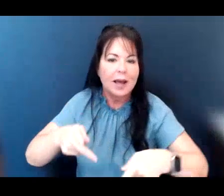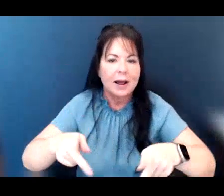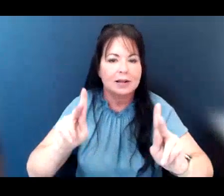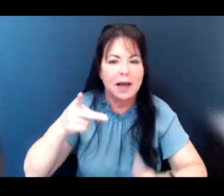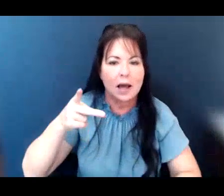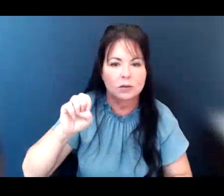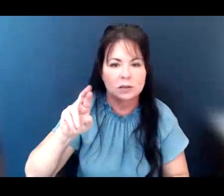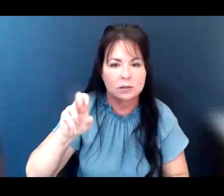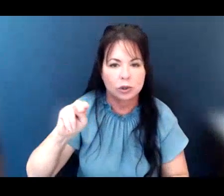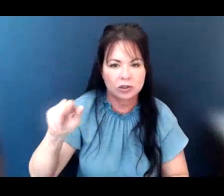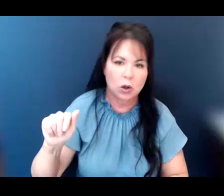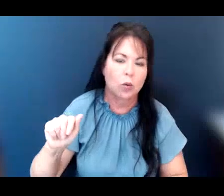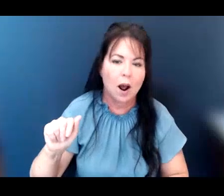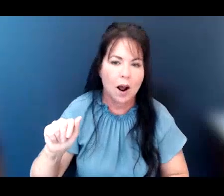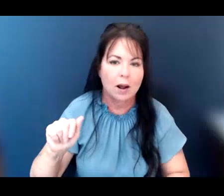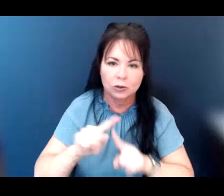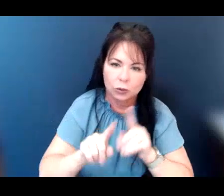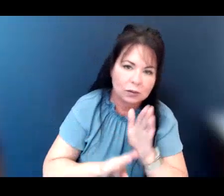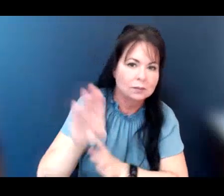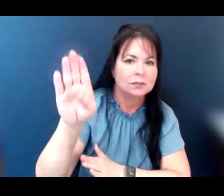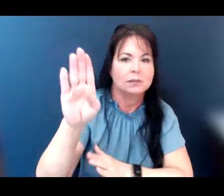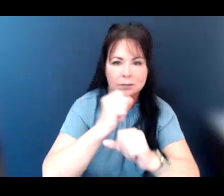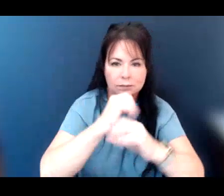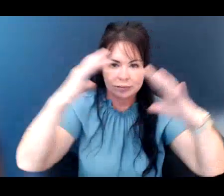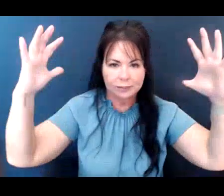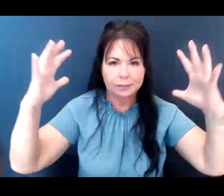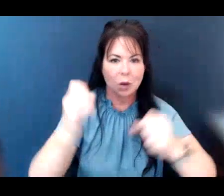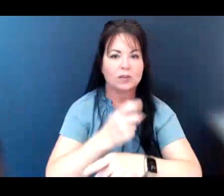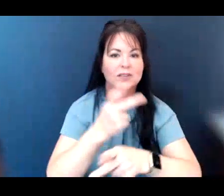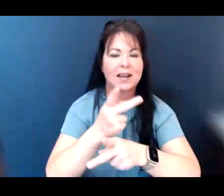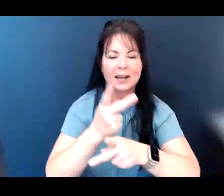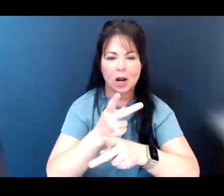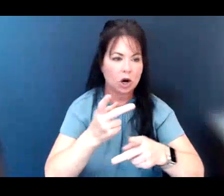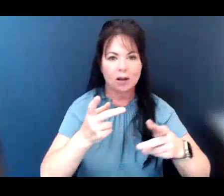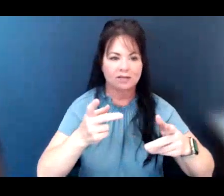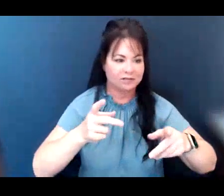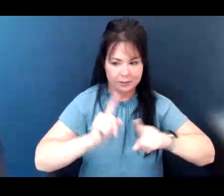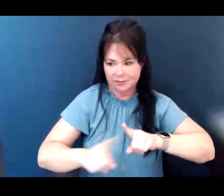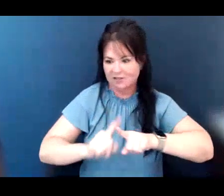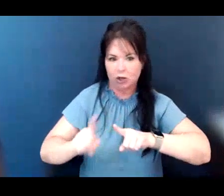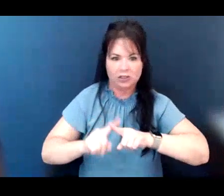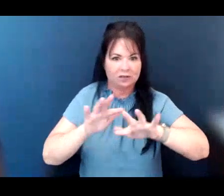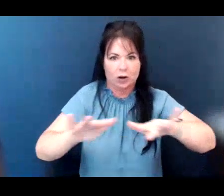the other potential eventualities that you may want to do. So think about accessibility as a very effective tool to help